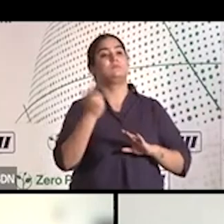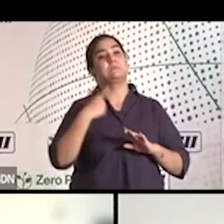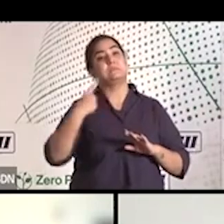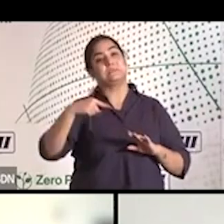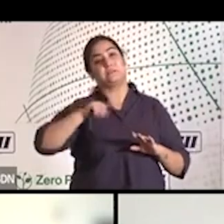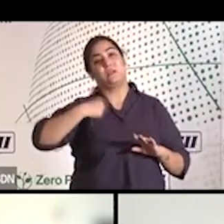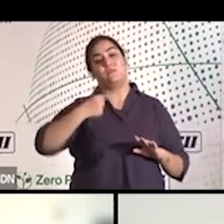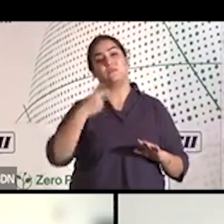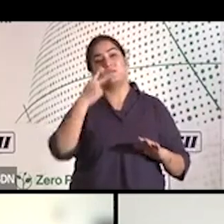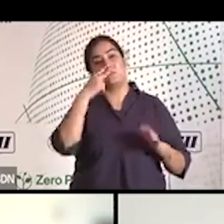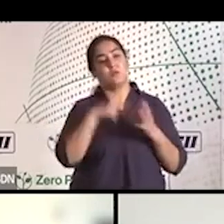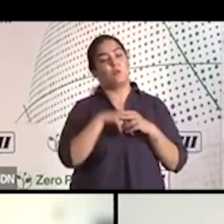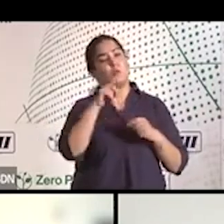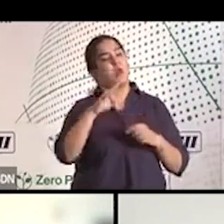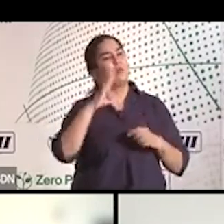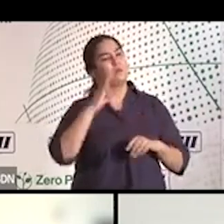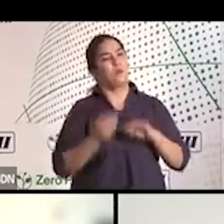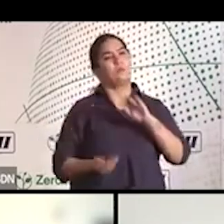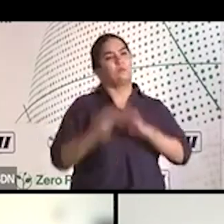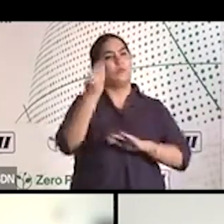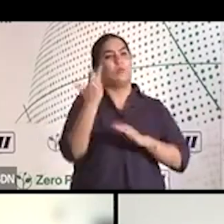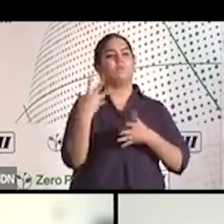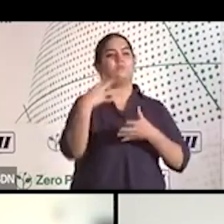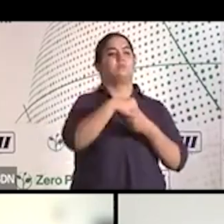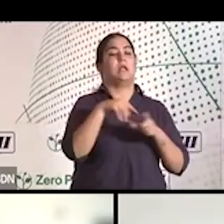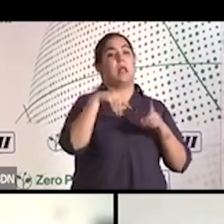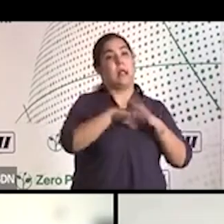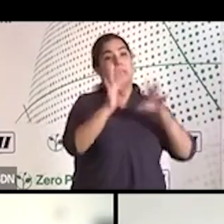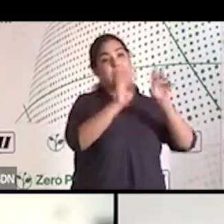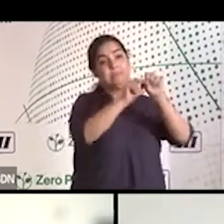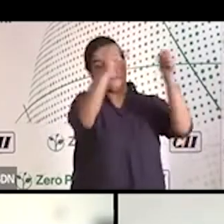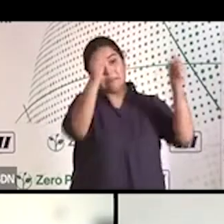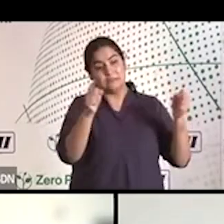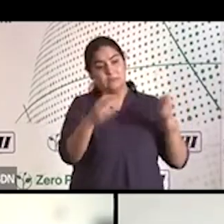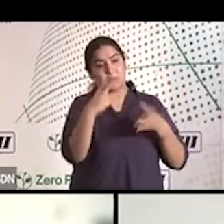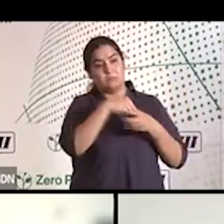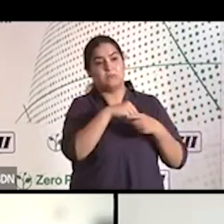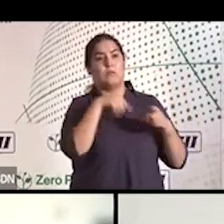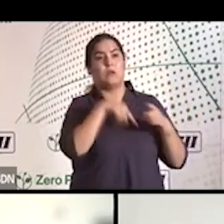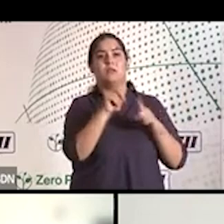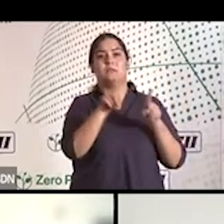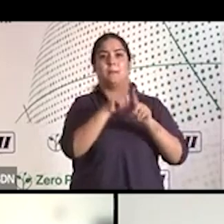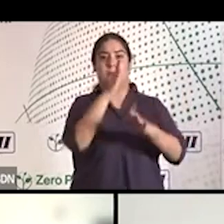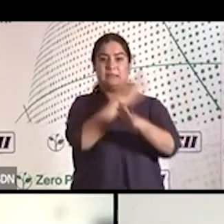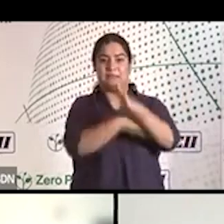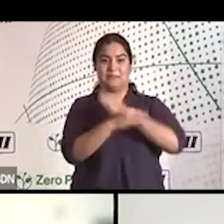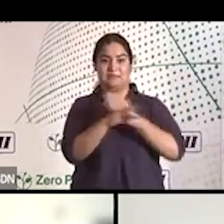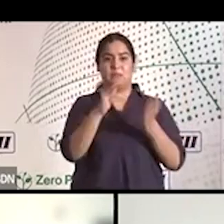What is what is most important in this entire ecosystem of disability space is to collaborate.